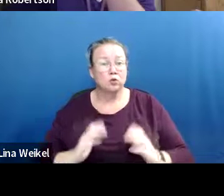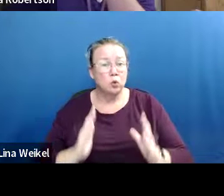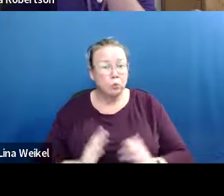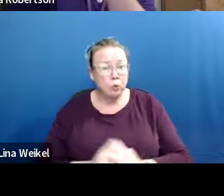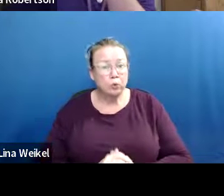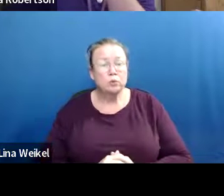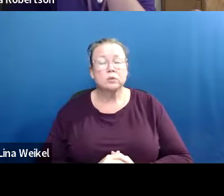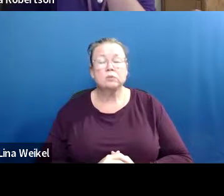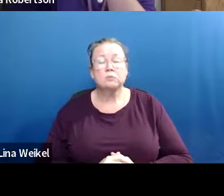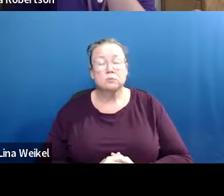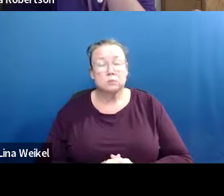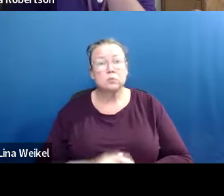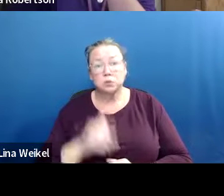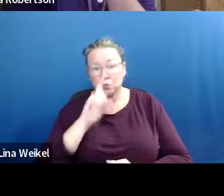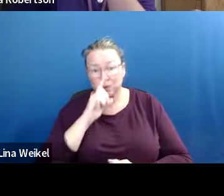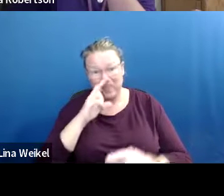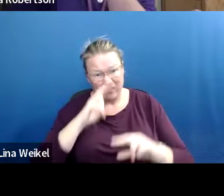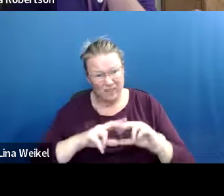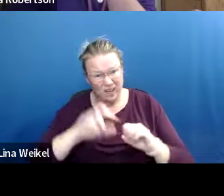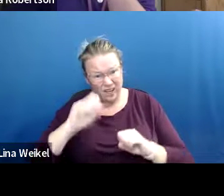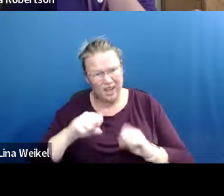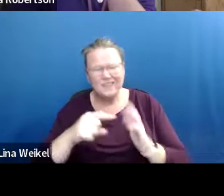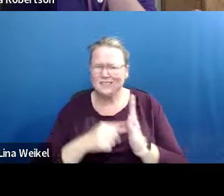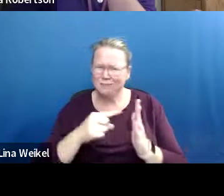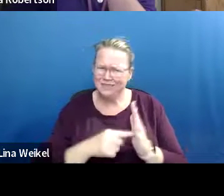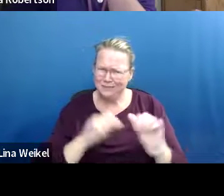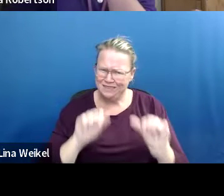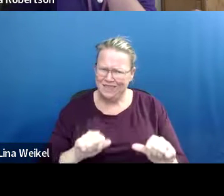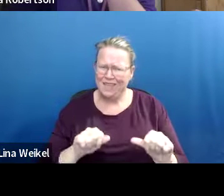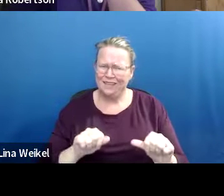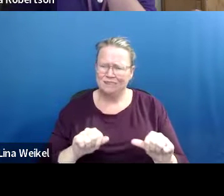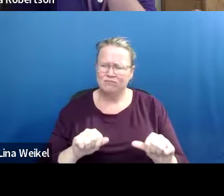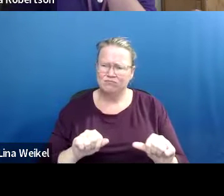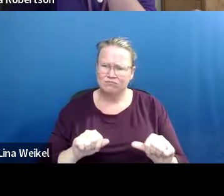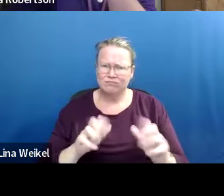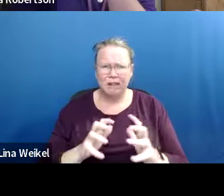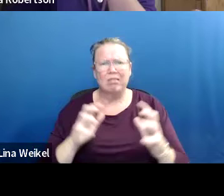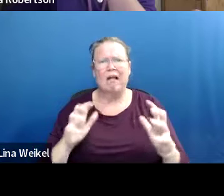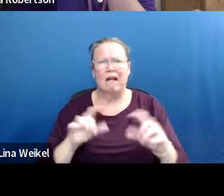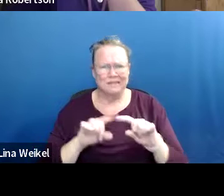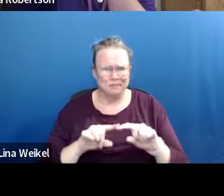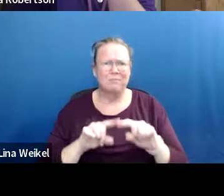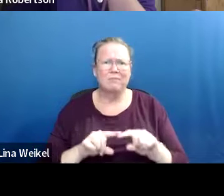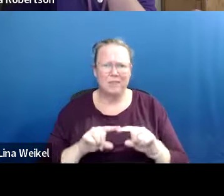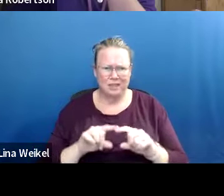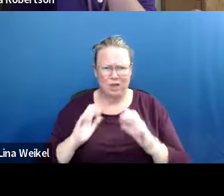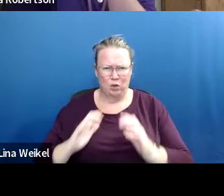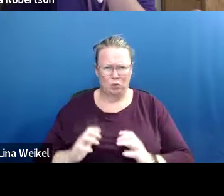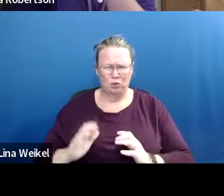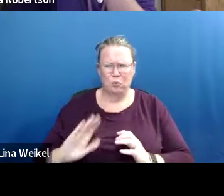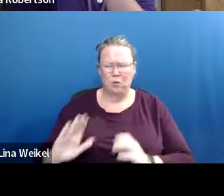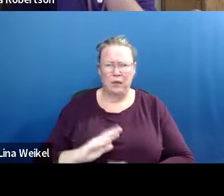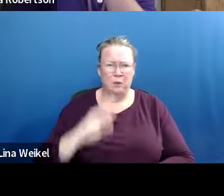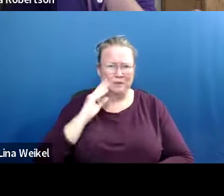Harm (He/Him): There, it's really fun. But sometimes it can be a lot depending what the consumer is going through. So